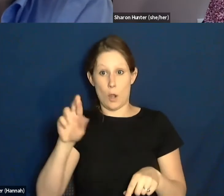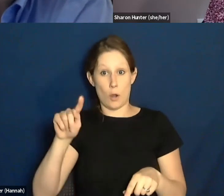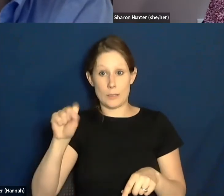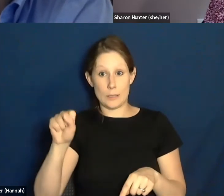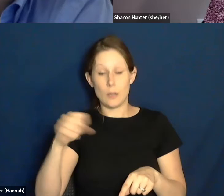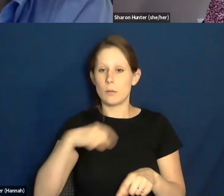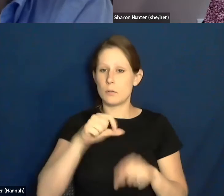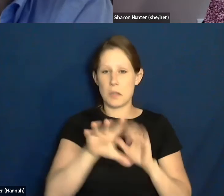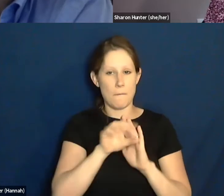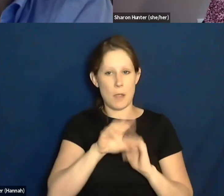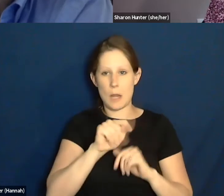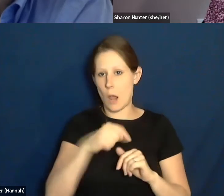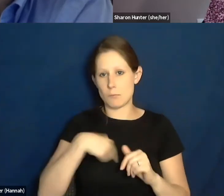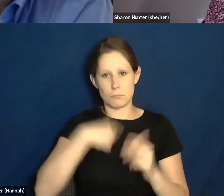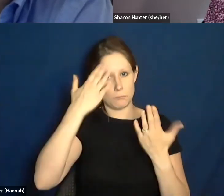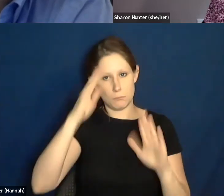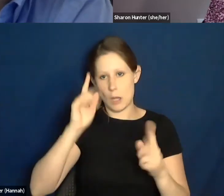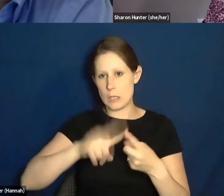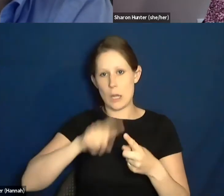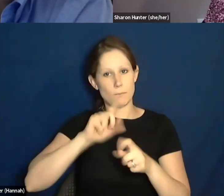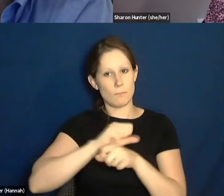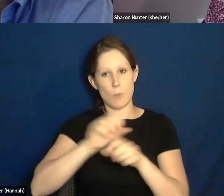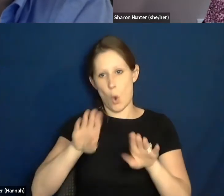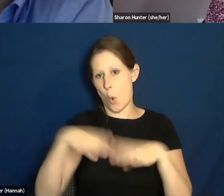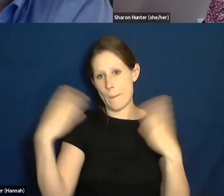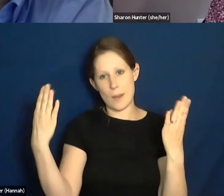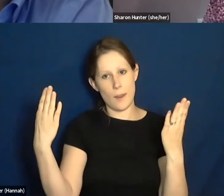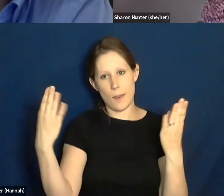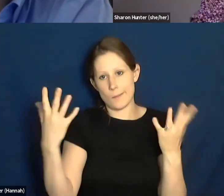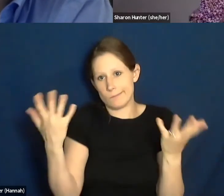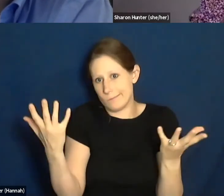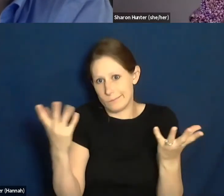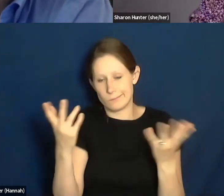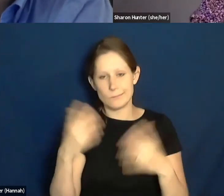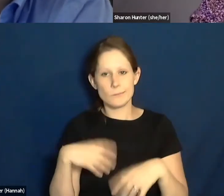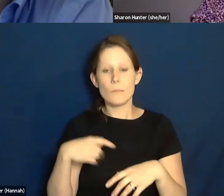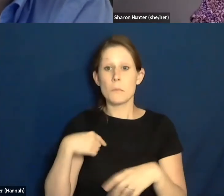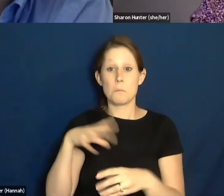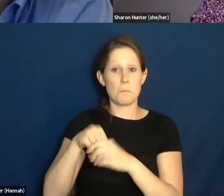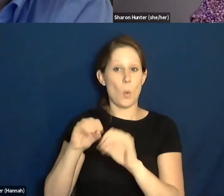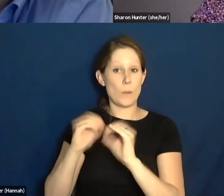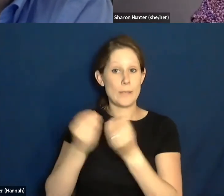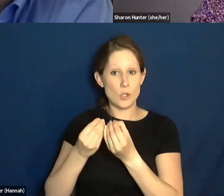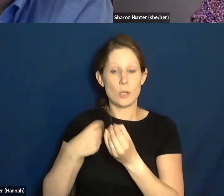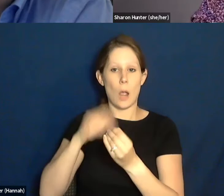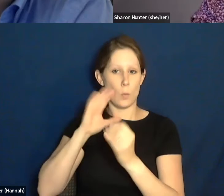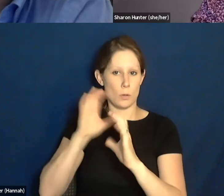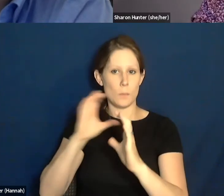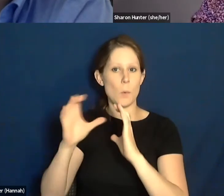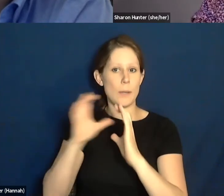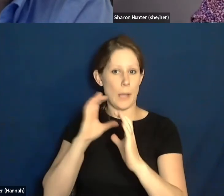until things actually come back. I'd recommend communicating, getting your groups together,